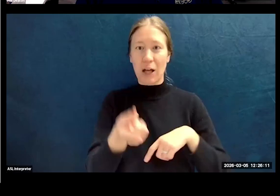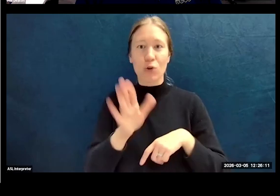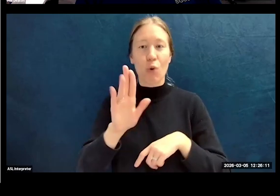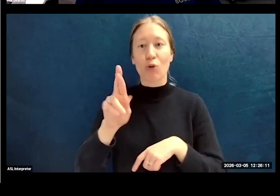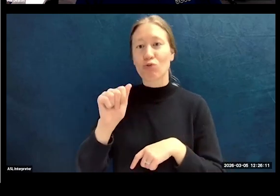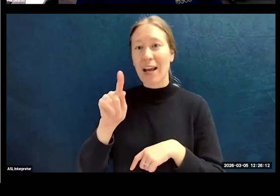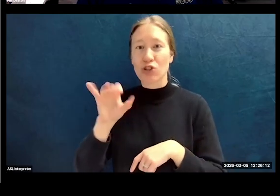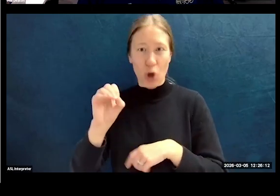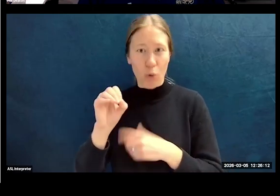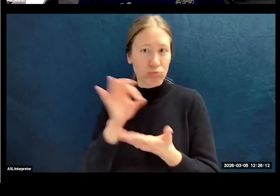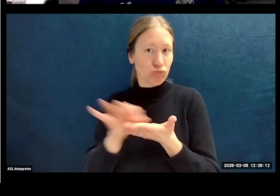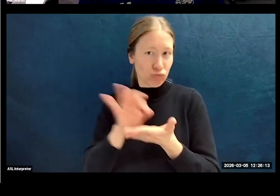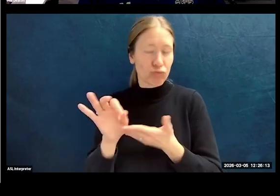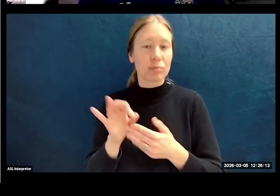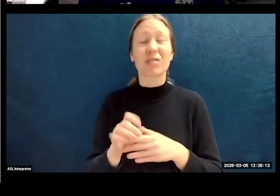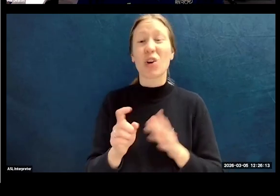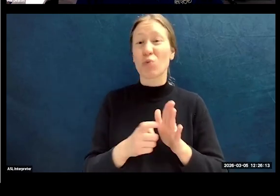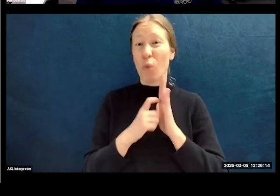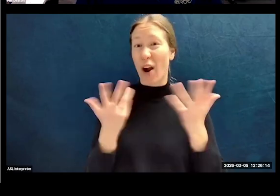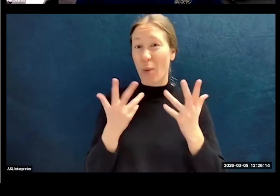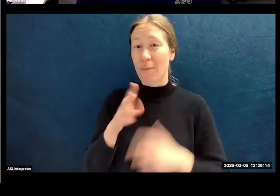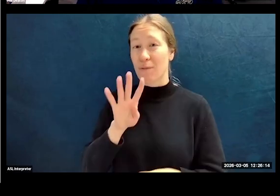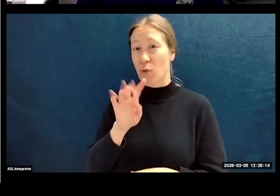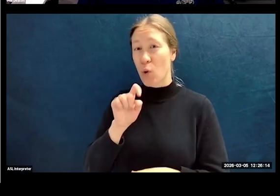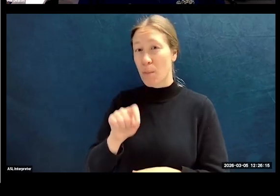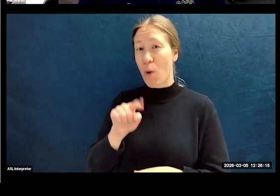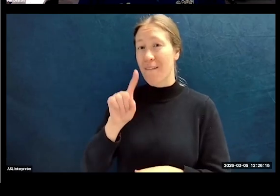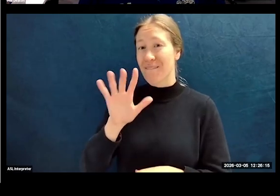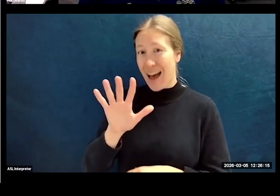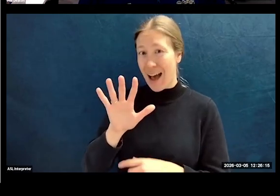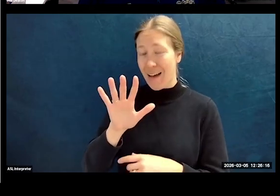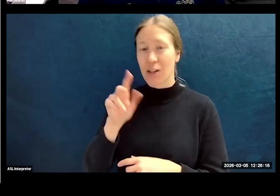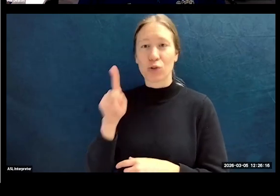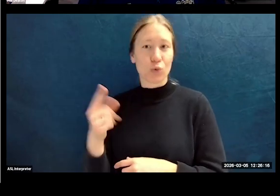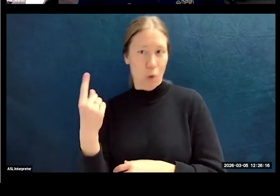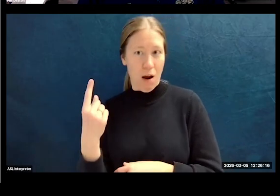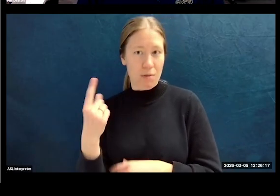that we have a contrast ratio of at least 4.5 to 1. However, we do encourage folks to exceed